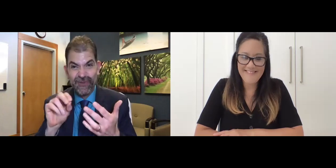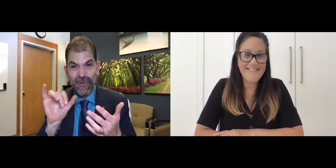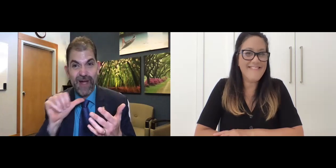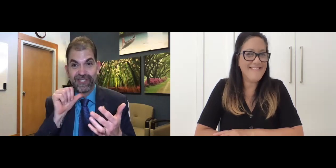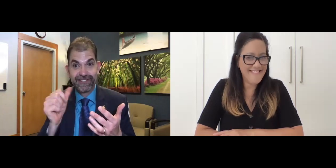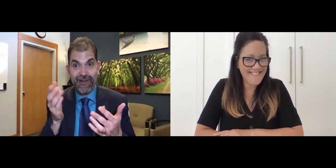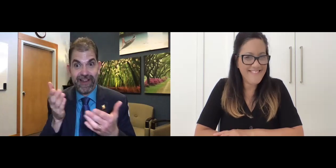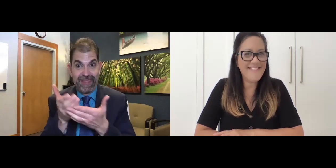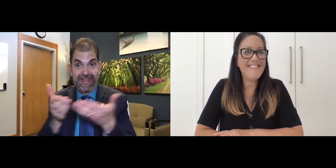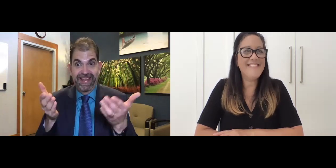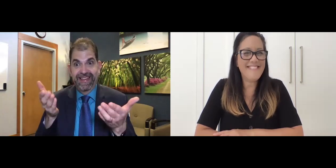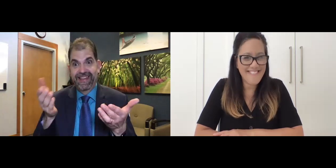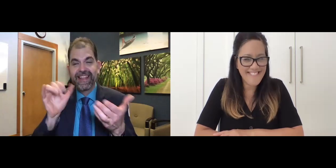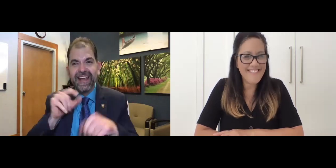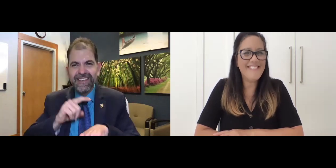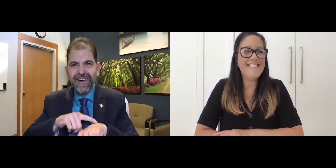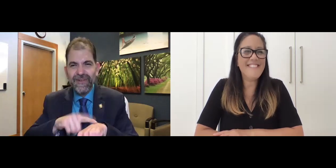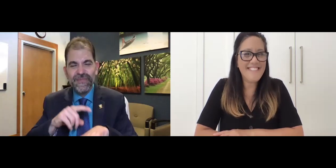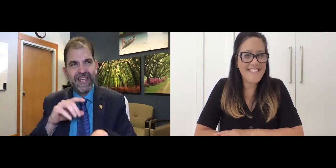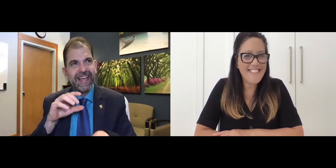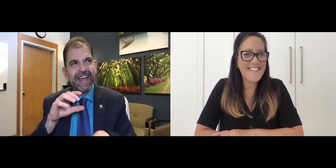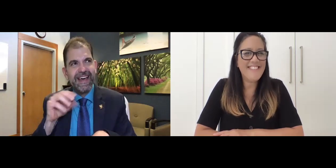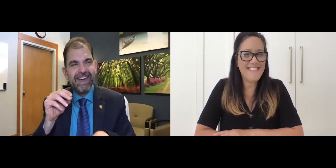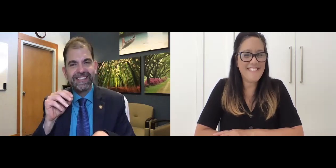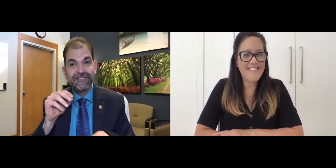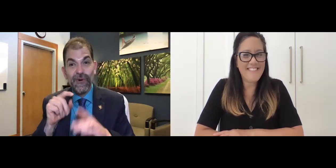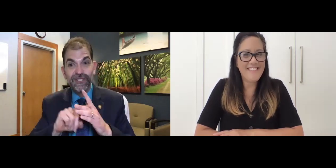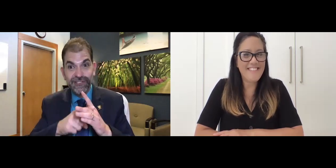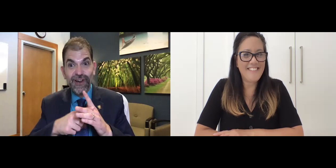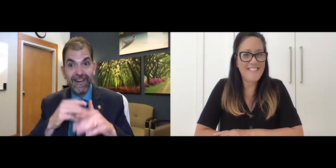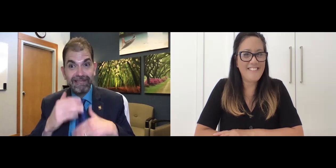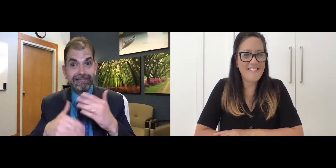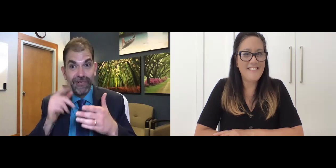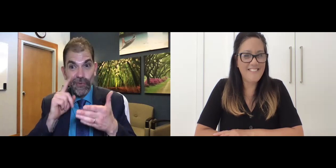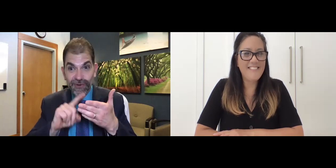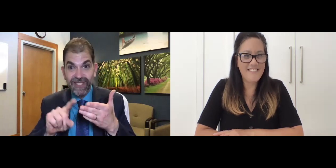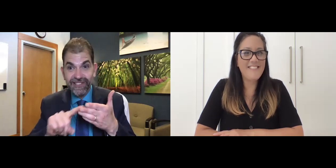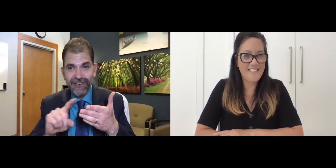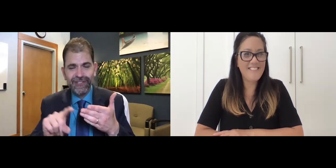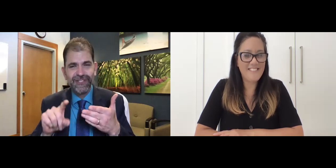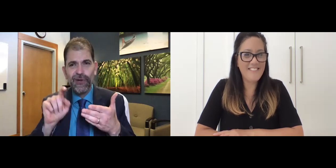It didn't exist in that time so it was a new thing happening more and more.